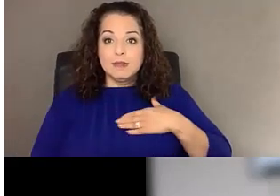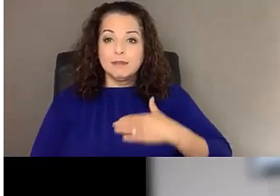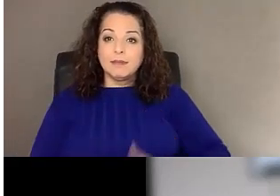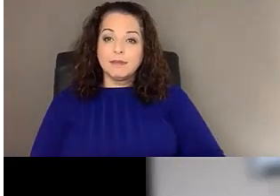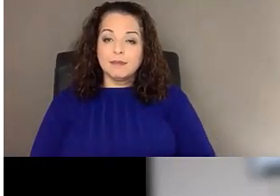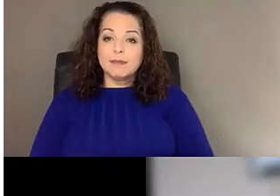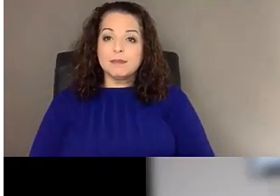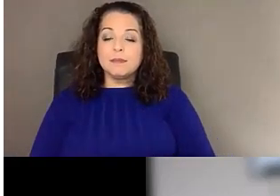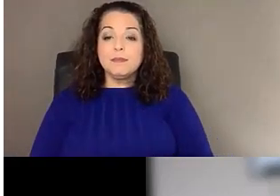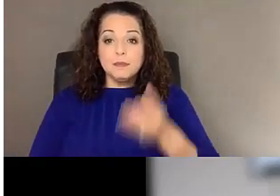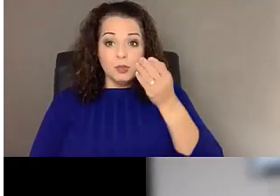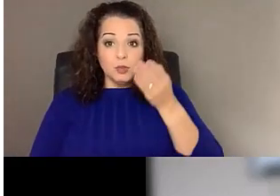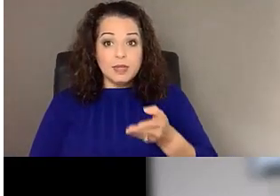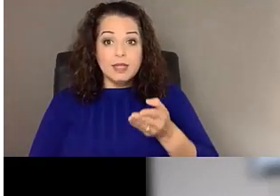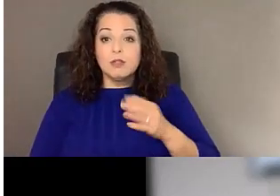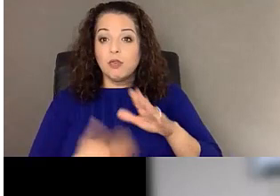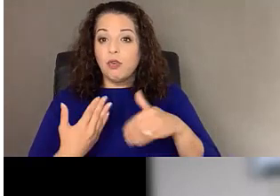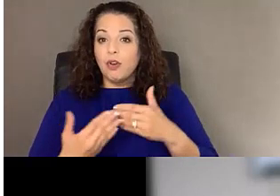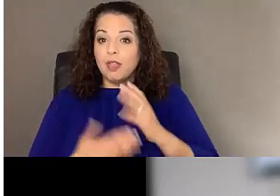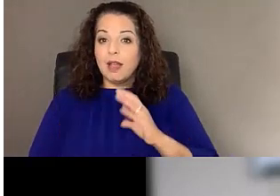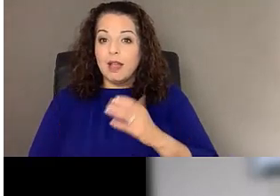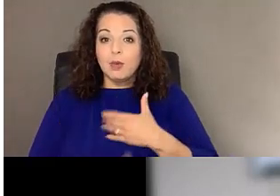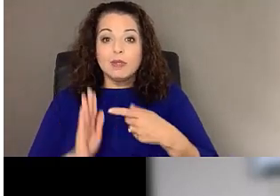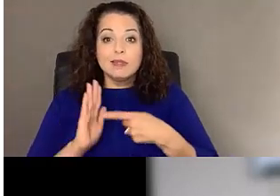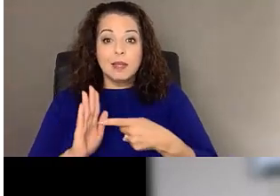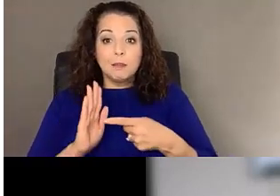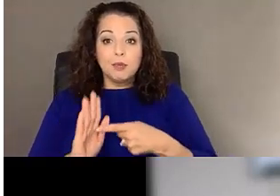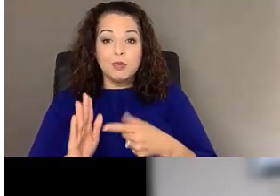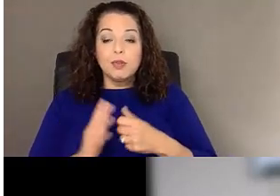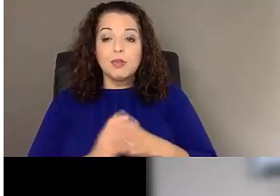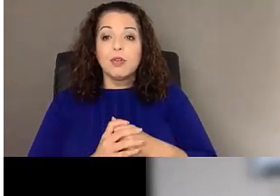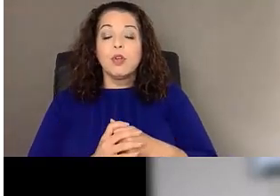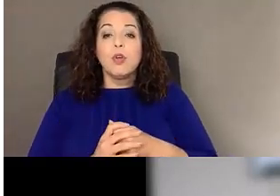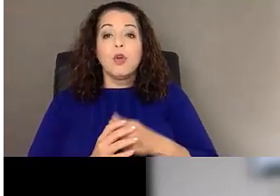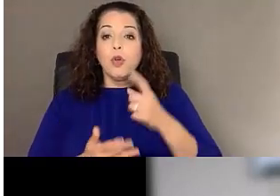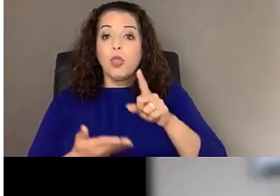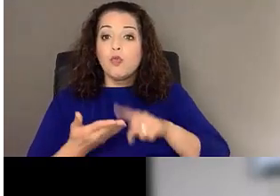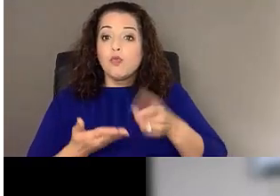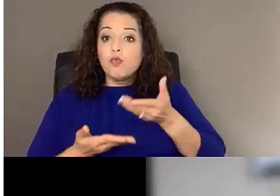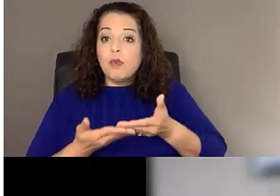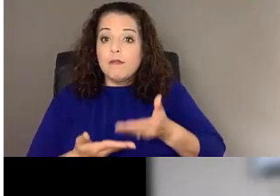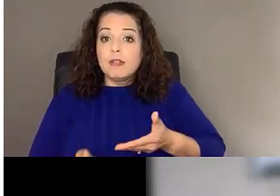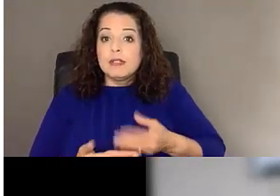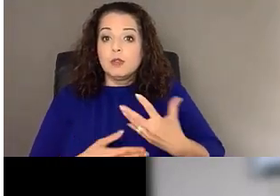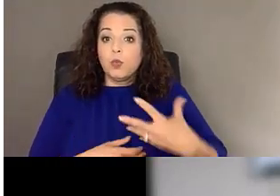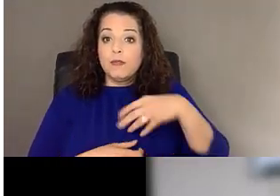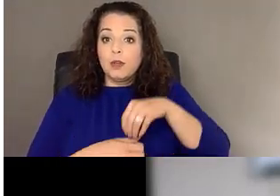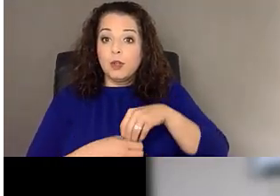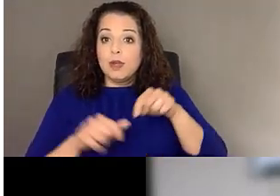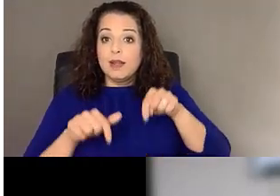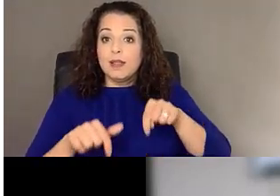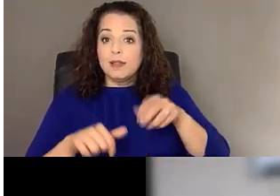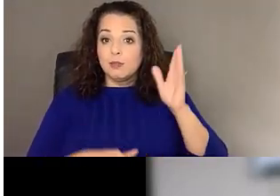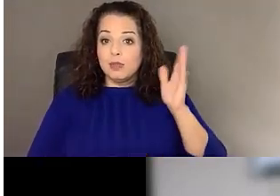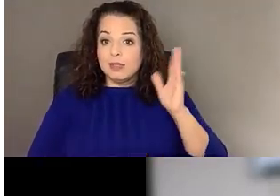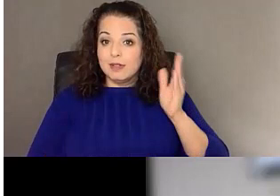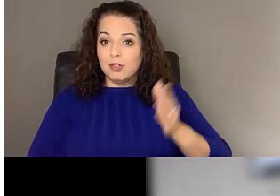So these are our sample of the references that we've included in this presentation.